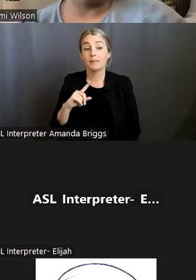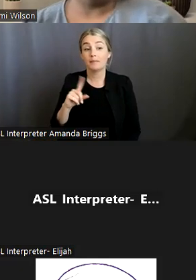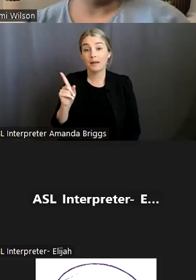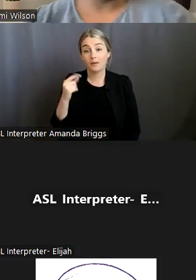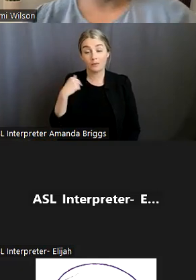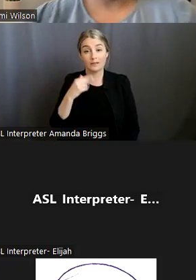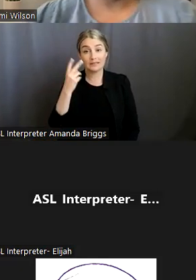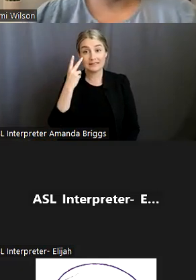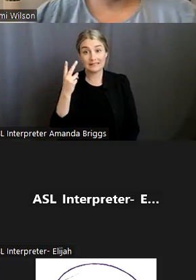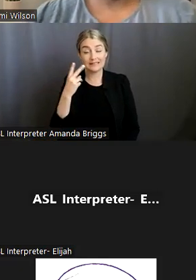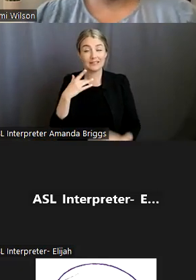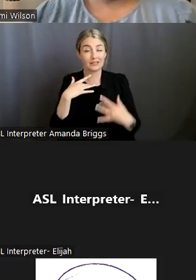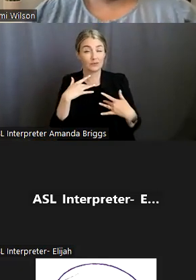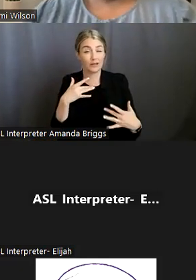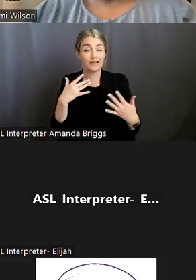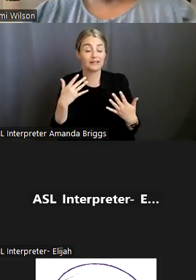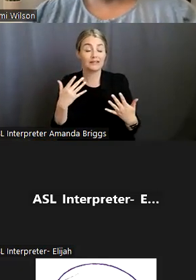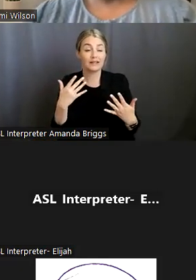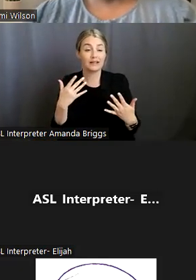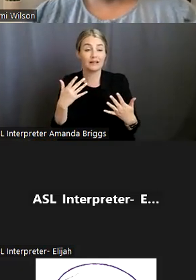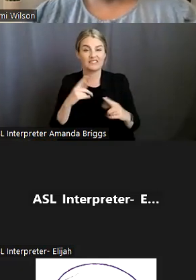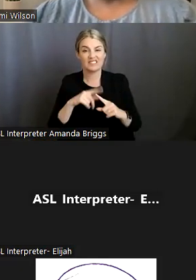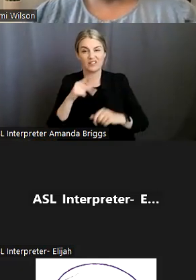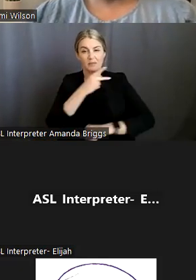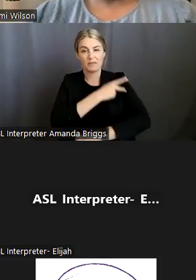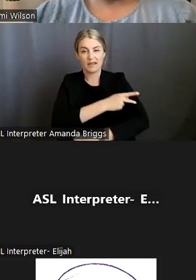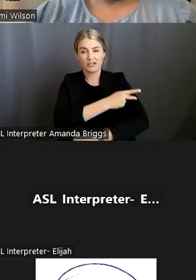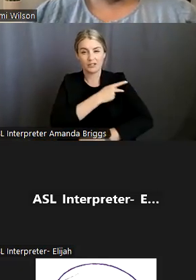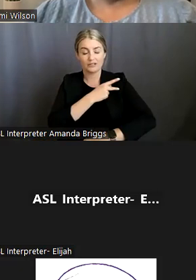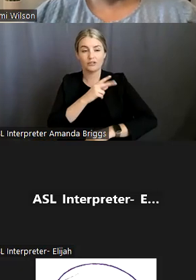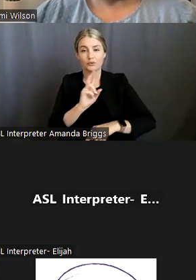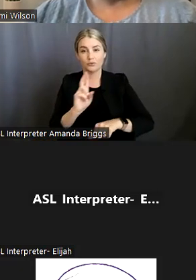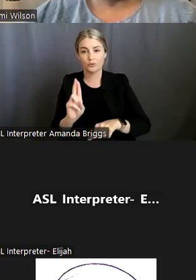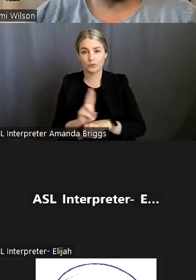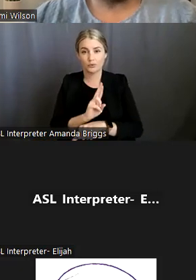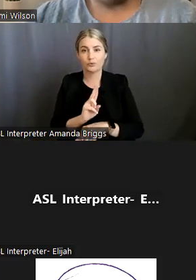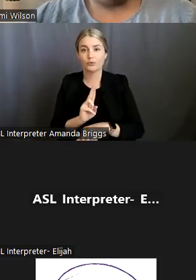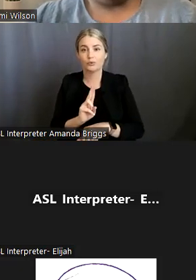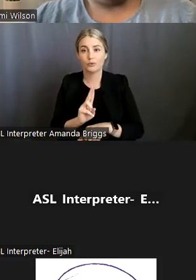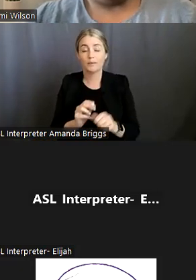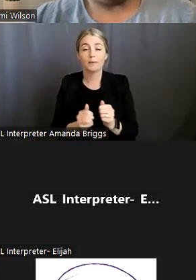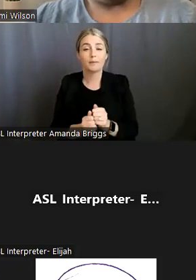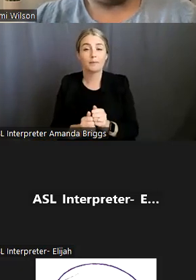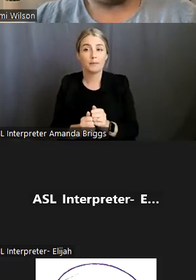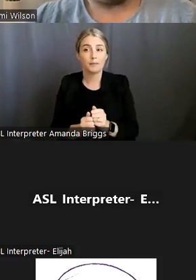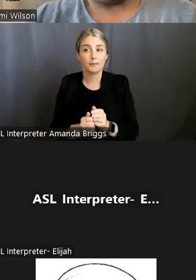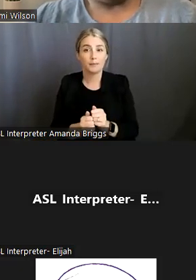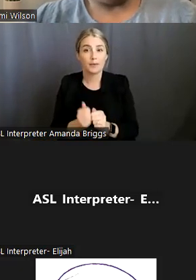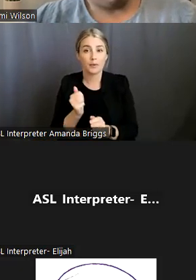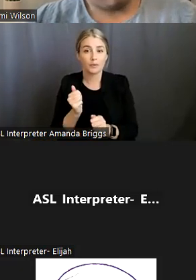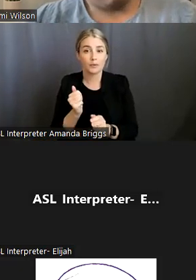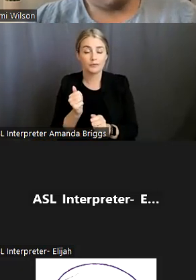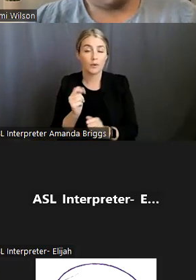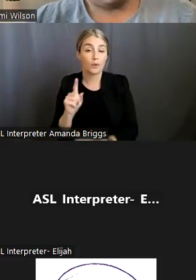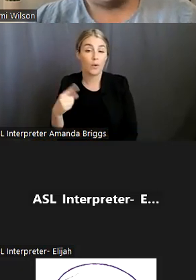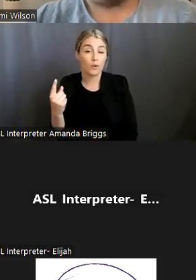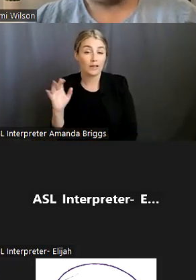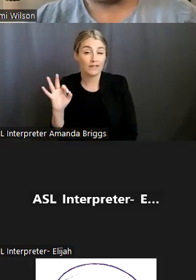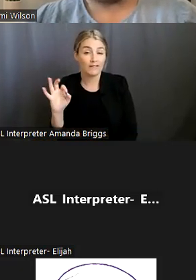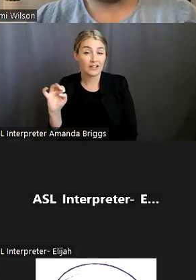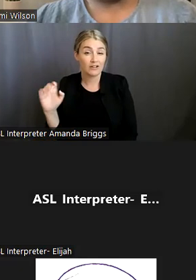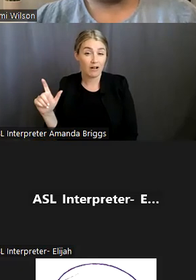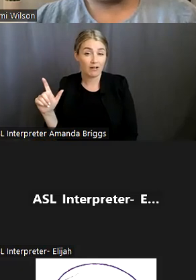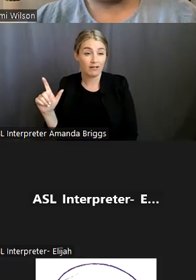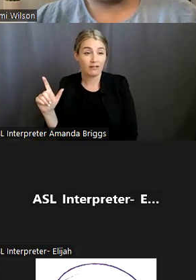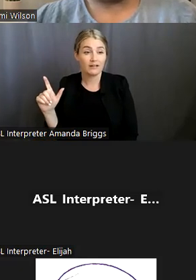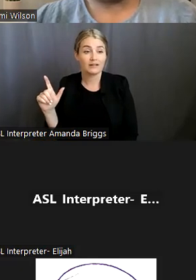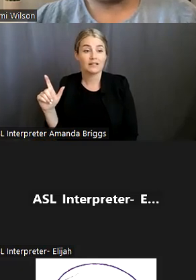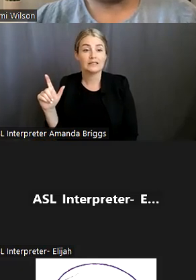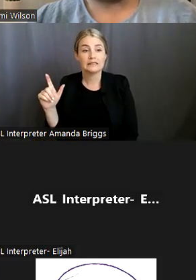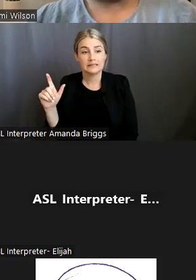trends among patients that were using mostly or only fentanyl. To where they were,